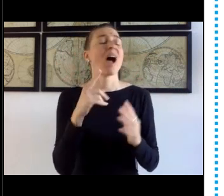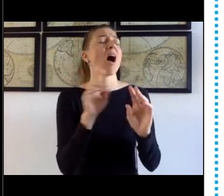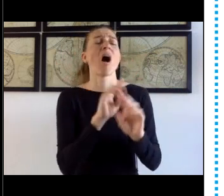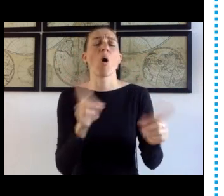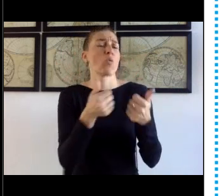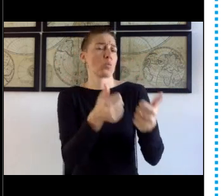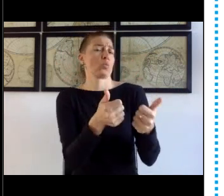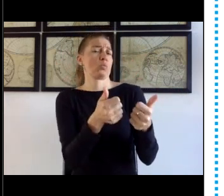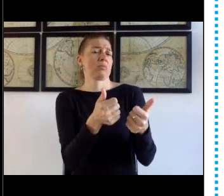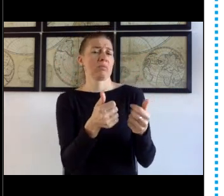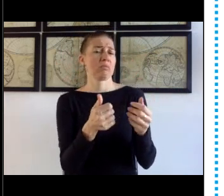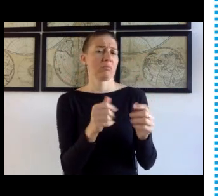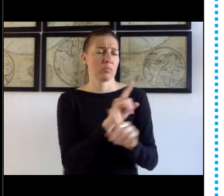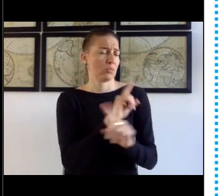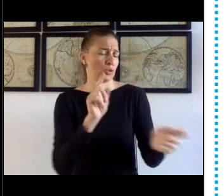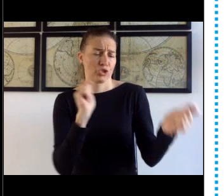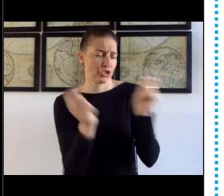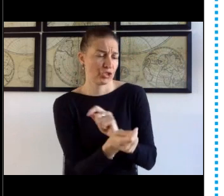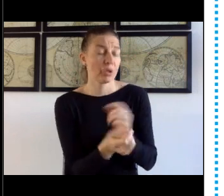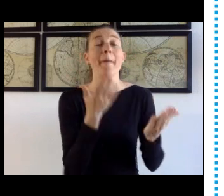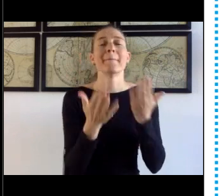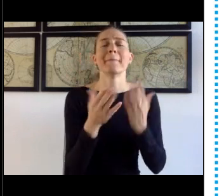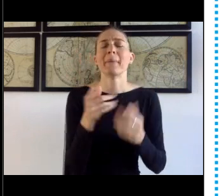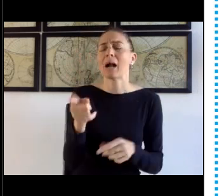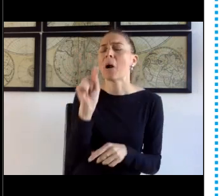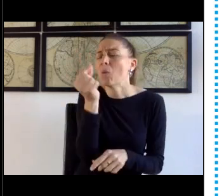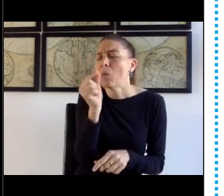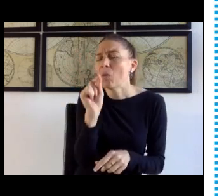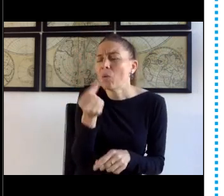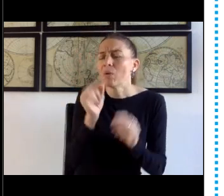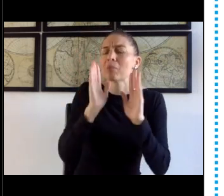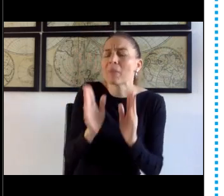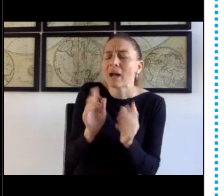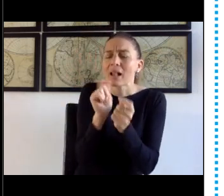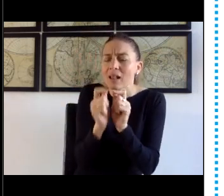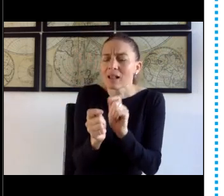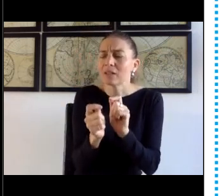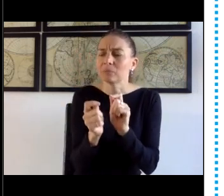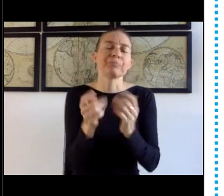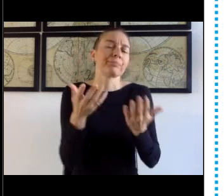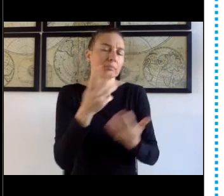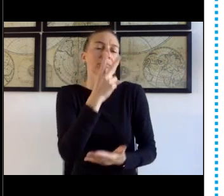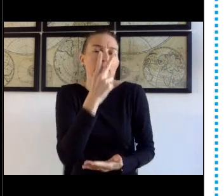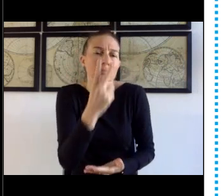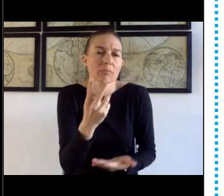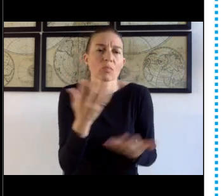or there need to be interpretations to clarify certain aspects.